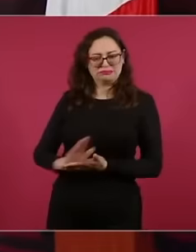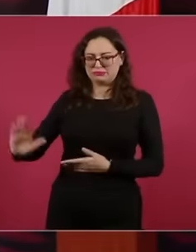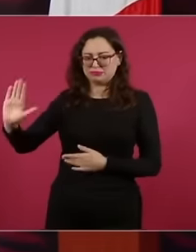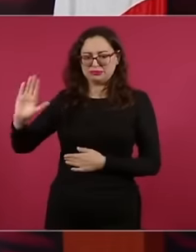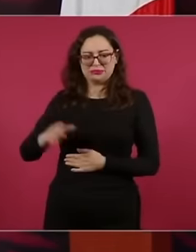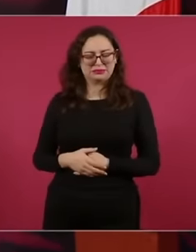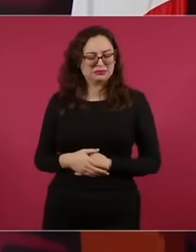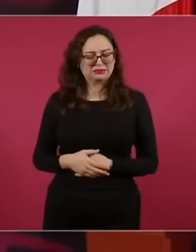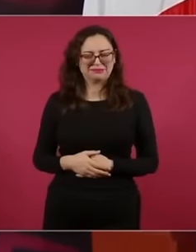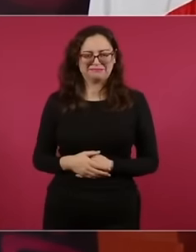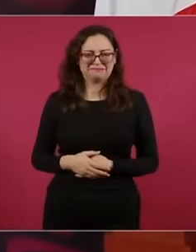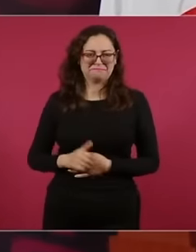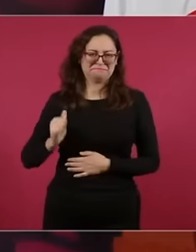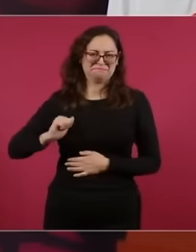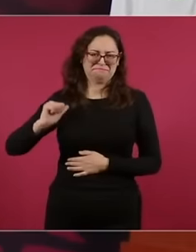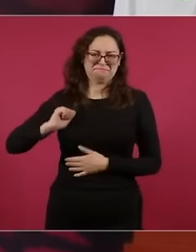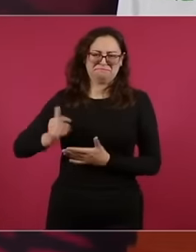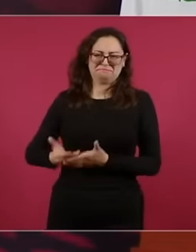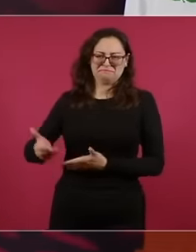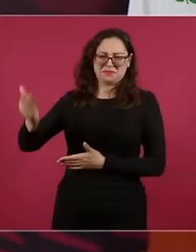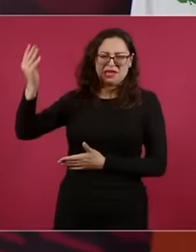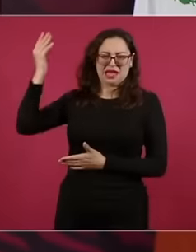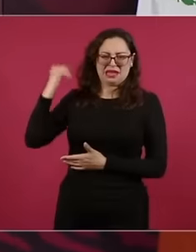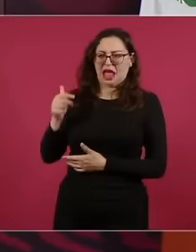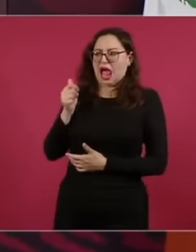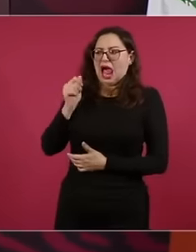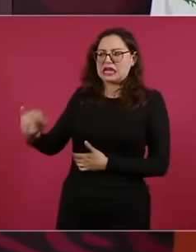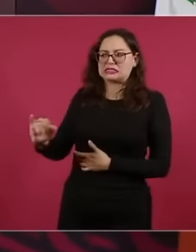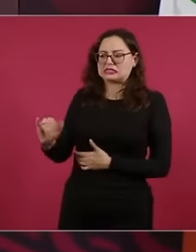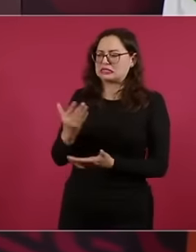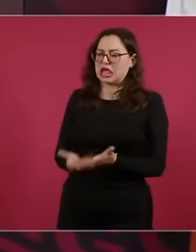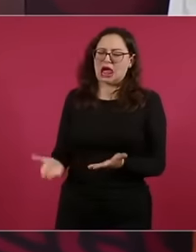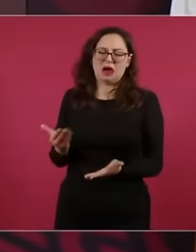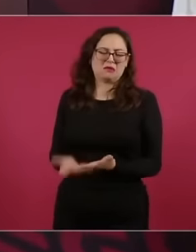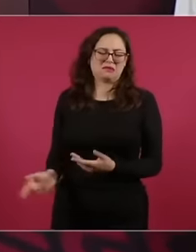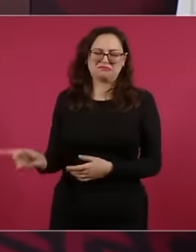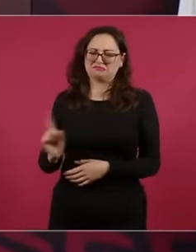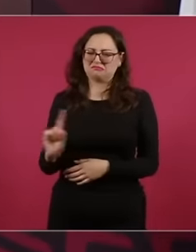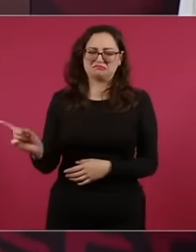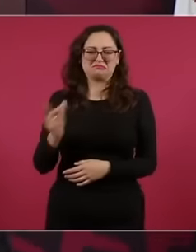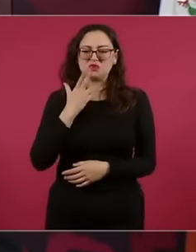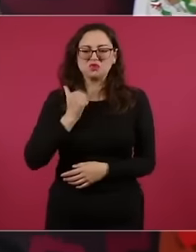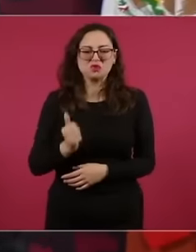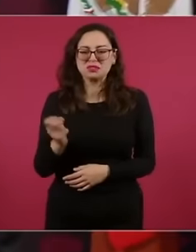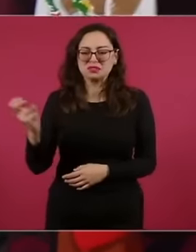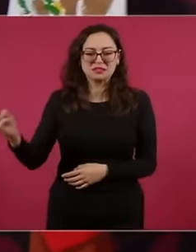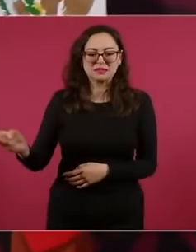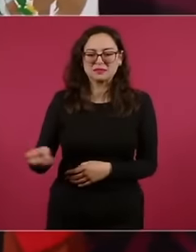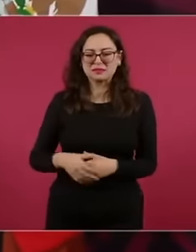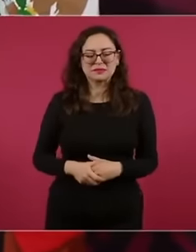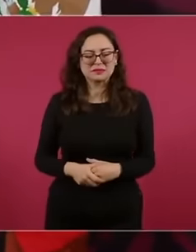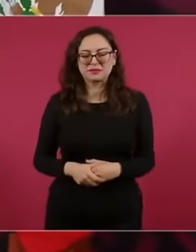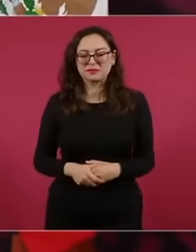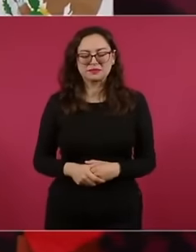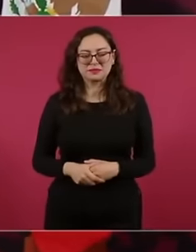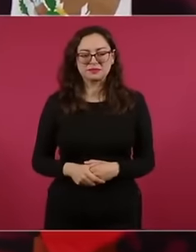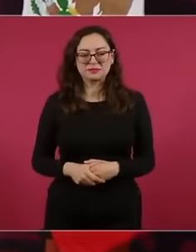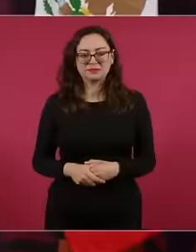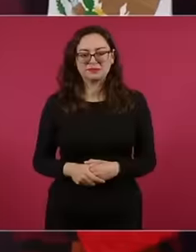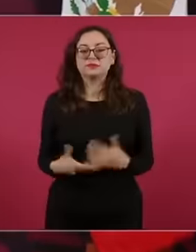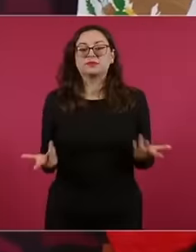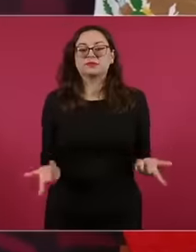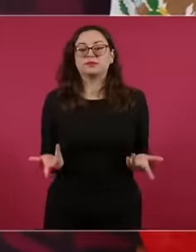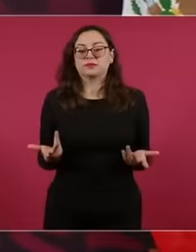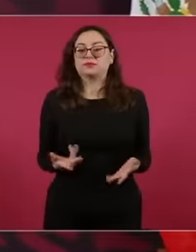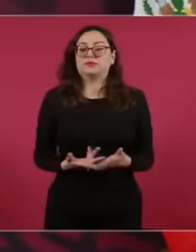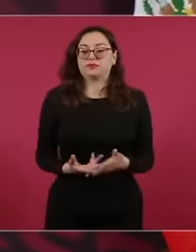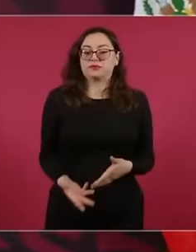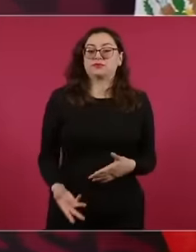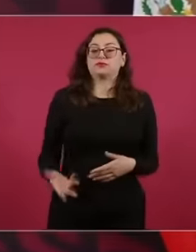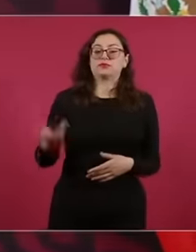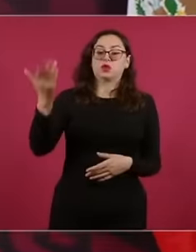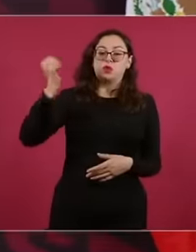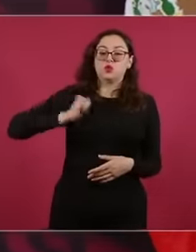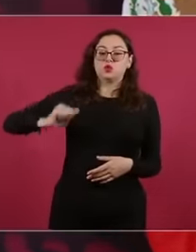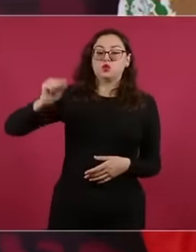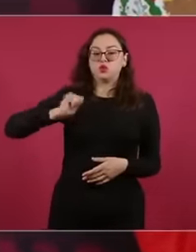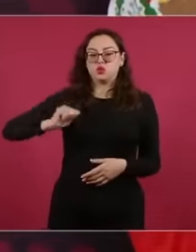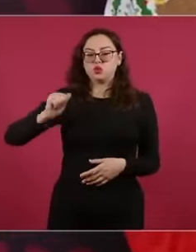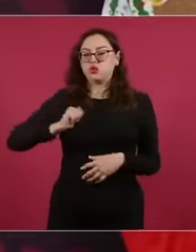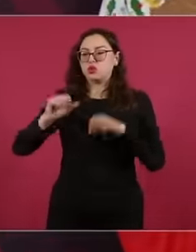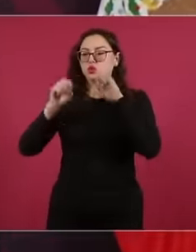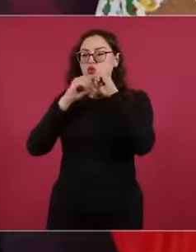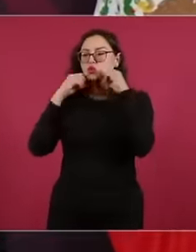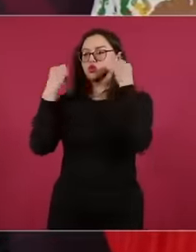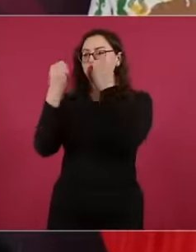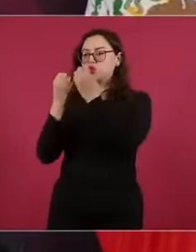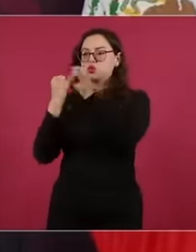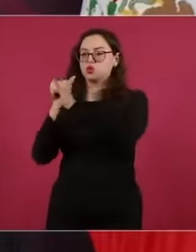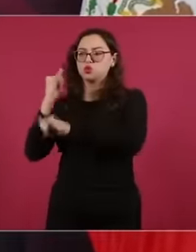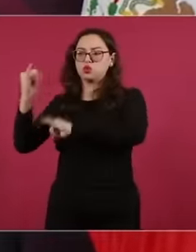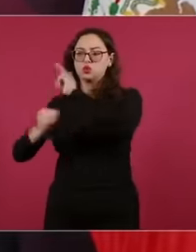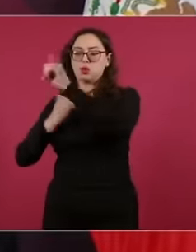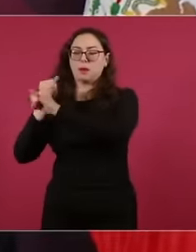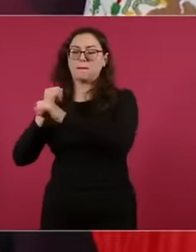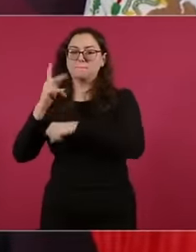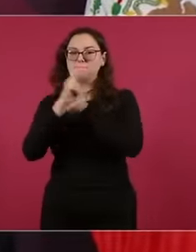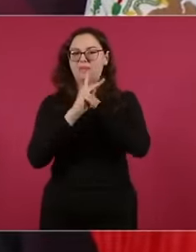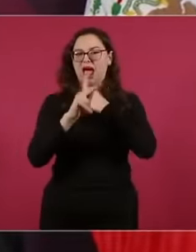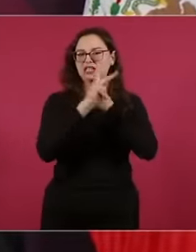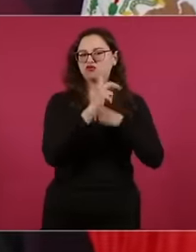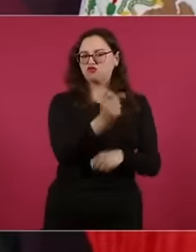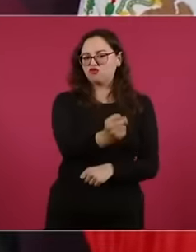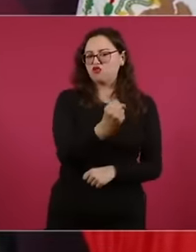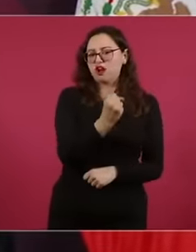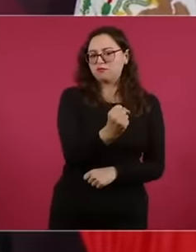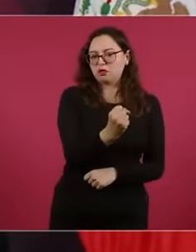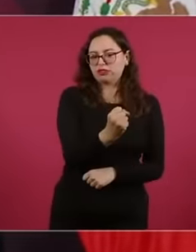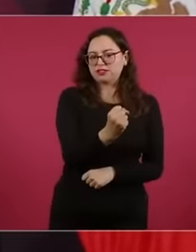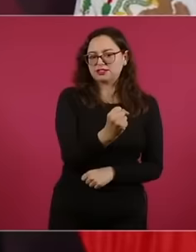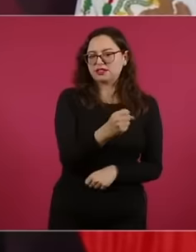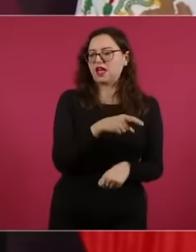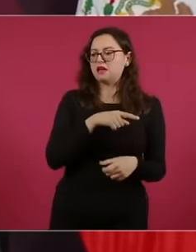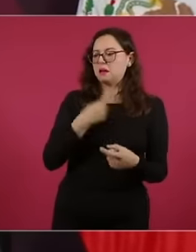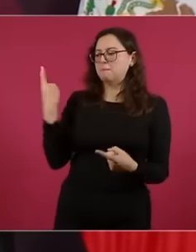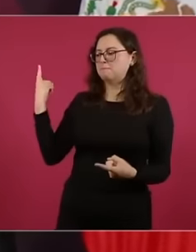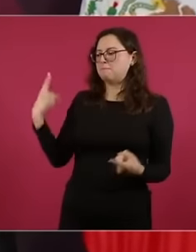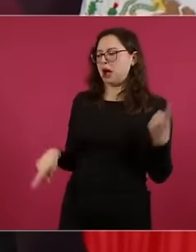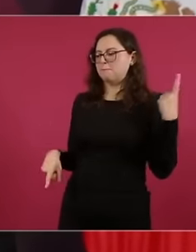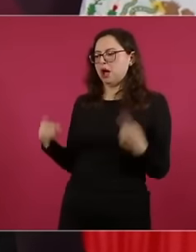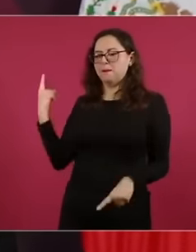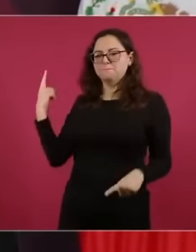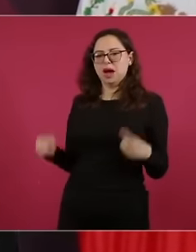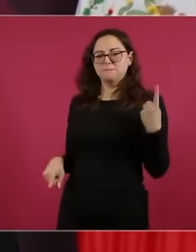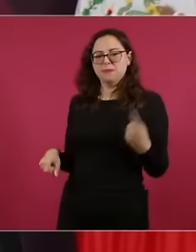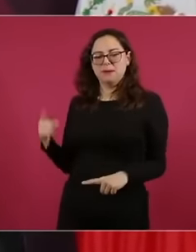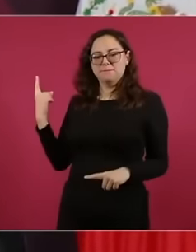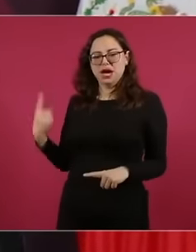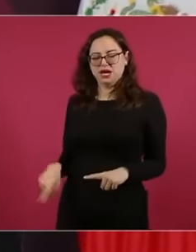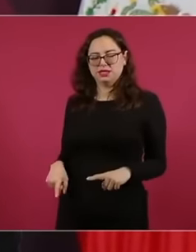centuries ago where these organizations were created and managed by the powers and